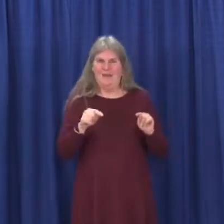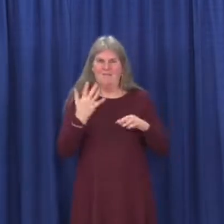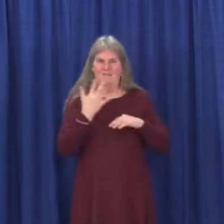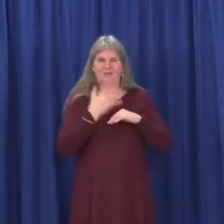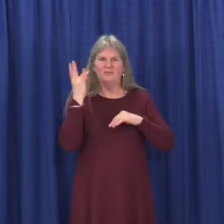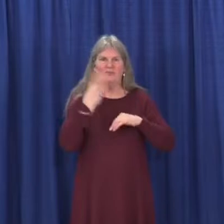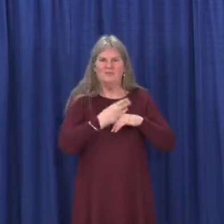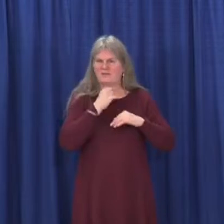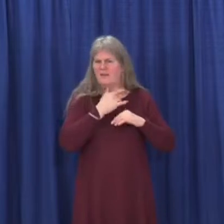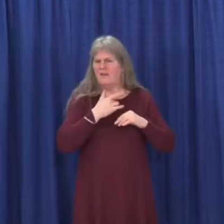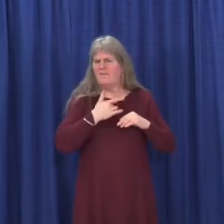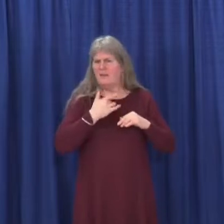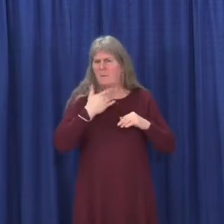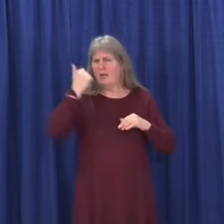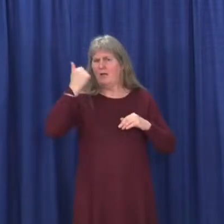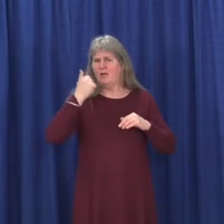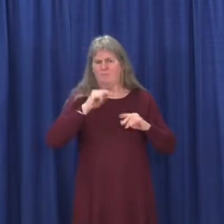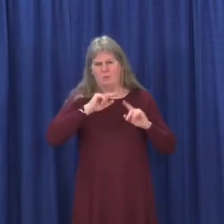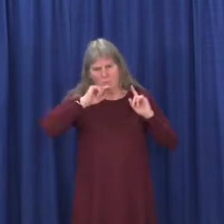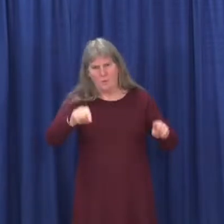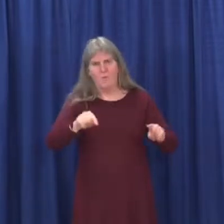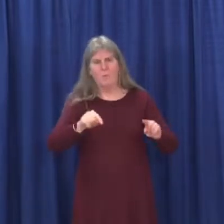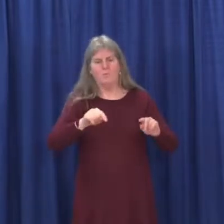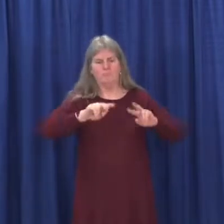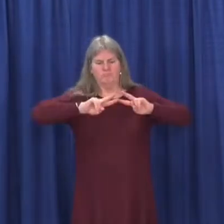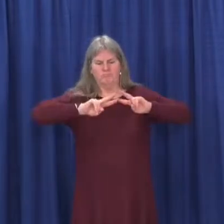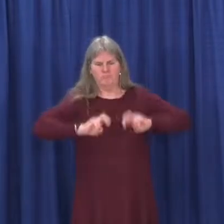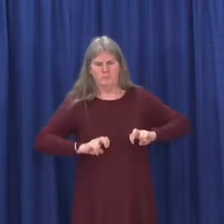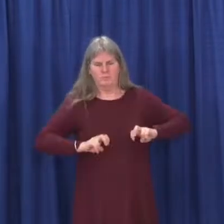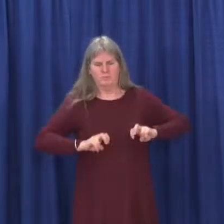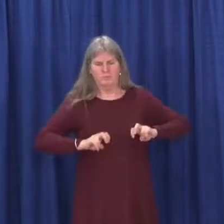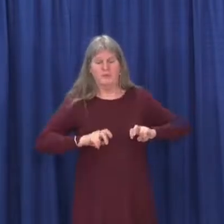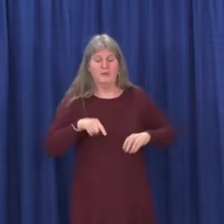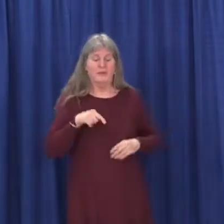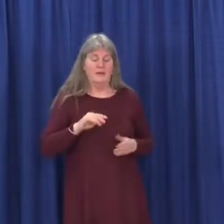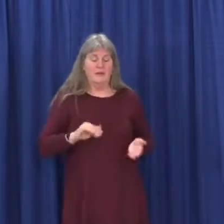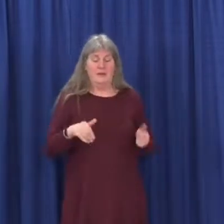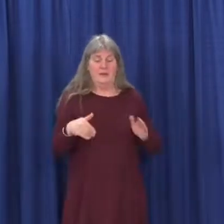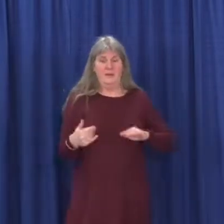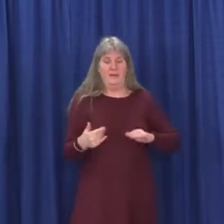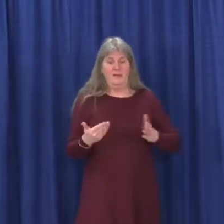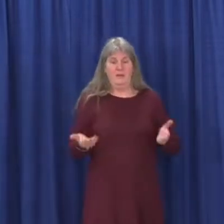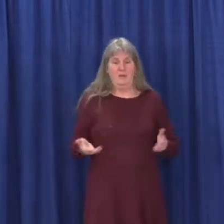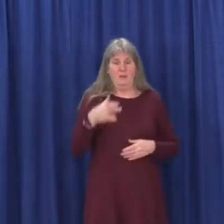Our-- our deaths here in Territory do reflect the risk factors that-- that--